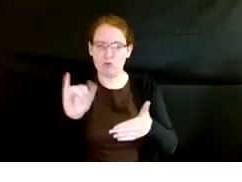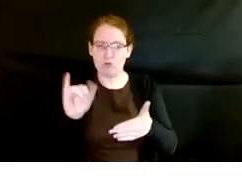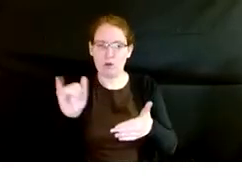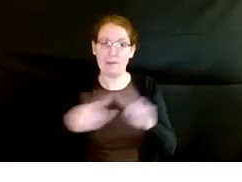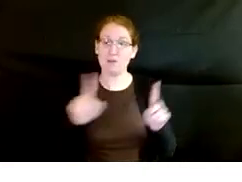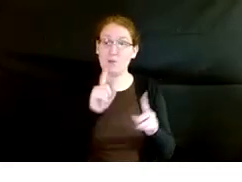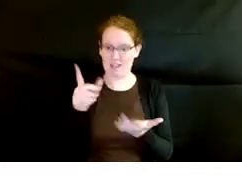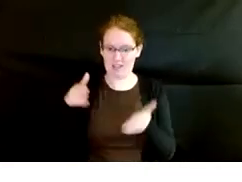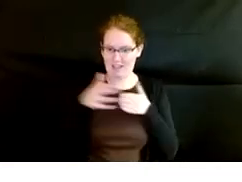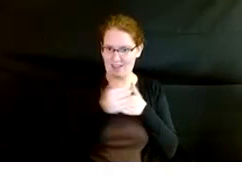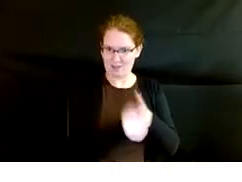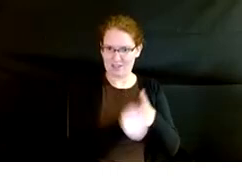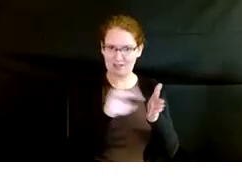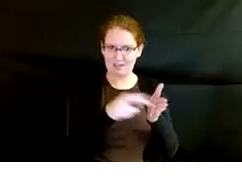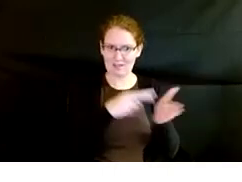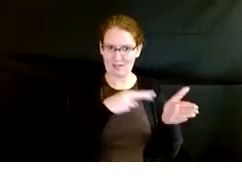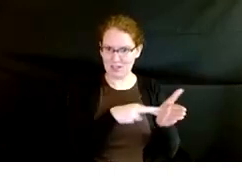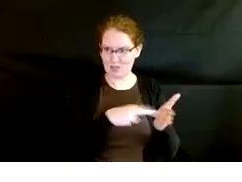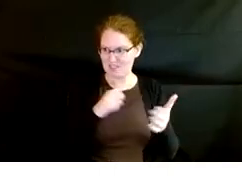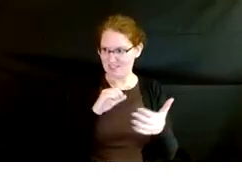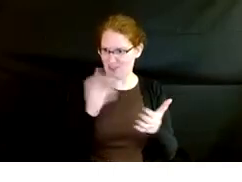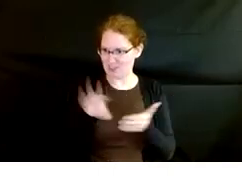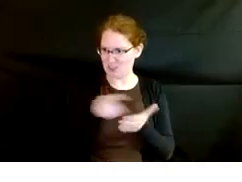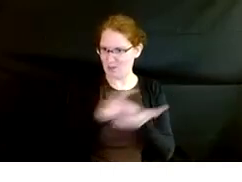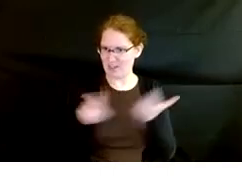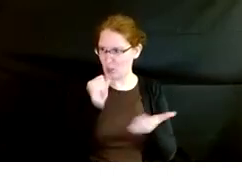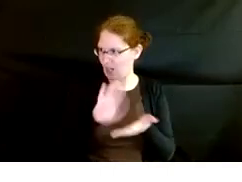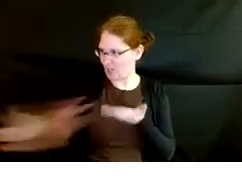and were actually going to exclude people based on their disability as Brian said part